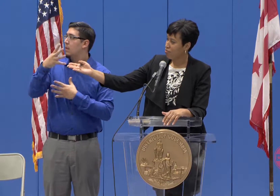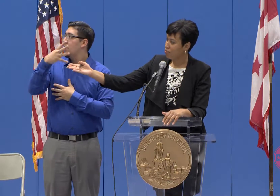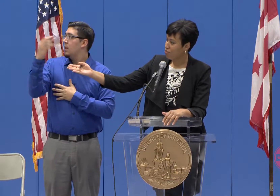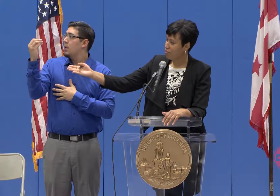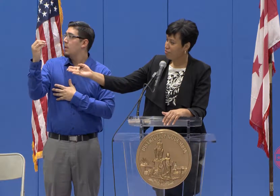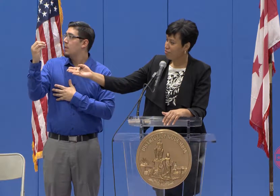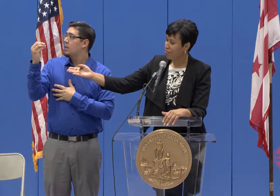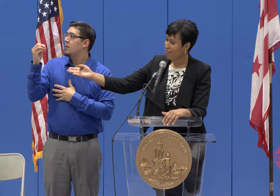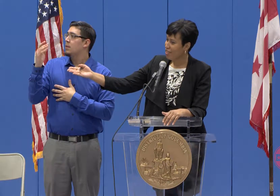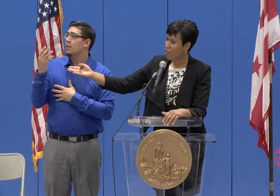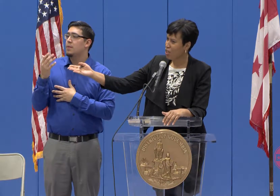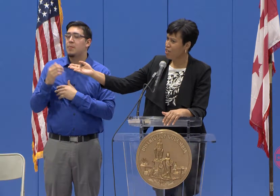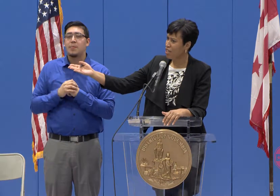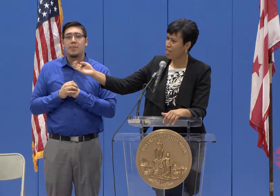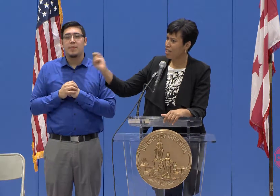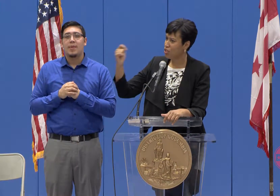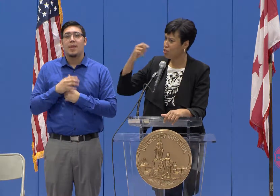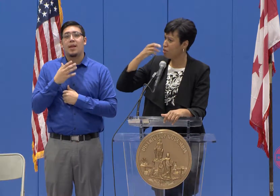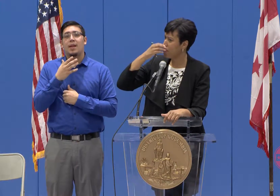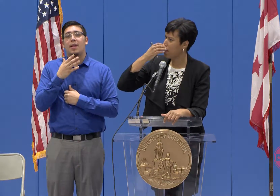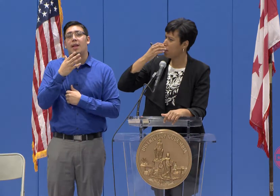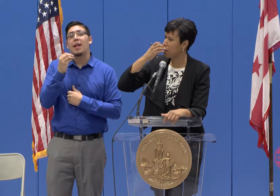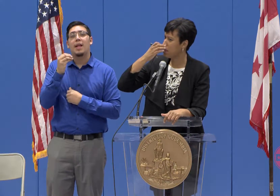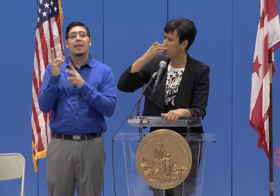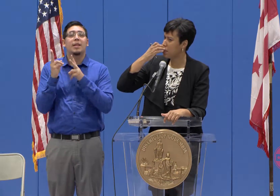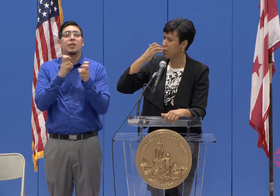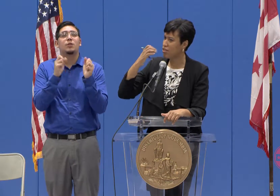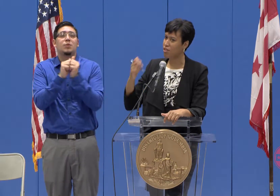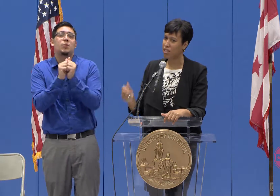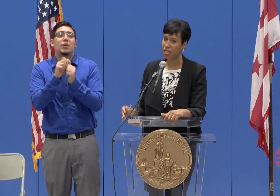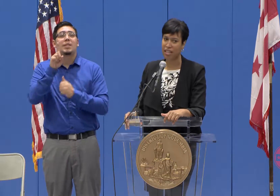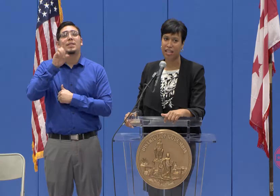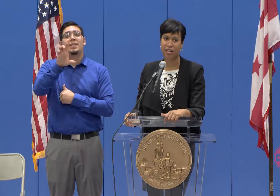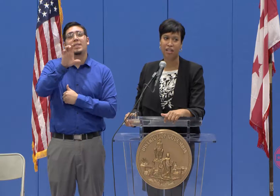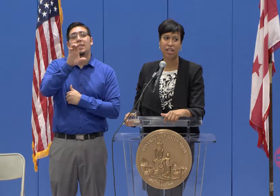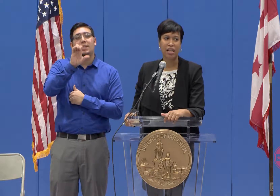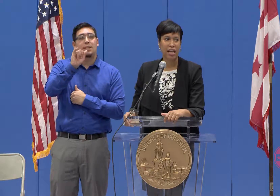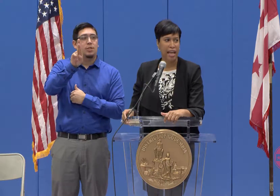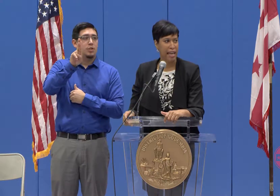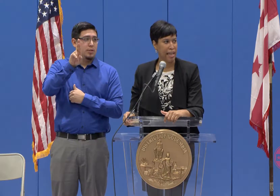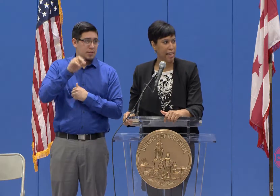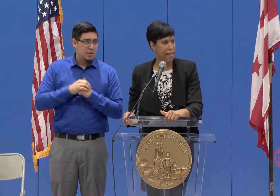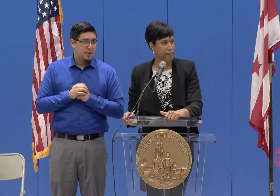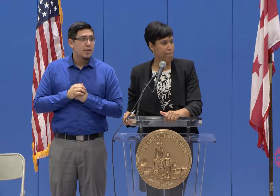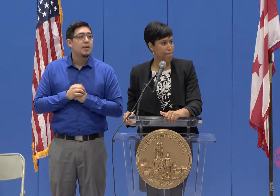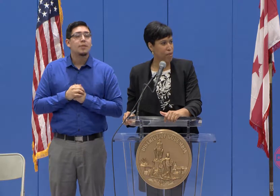AND I HEARD THE ISSUE ABOUT THE D.C. CIRCULATOR, AND